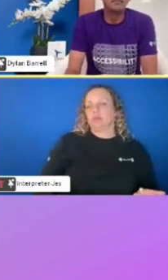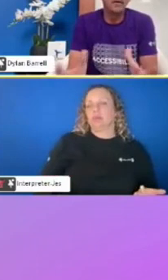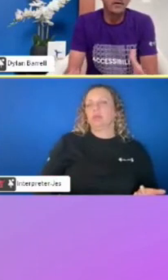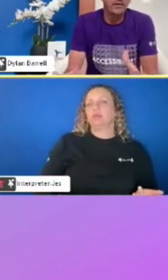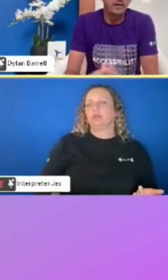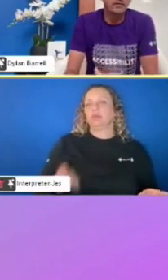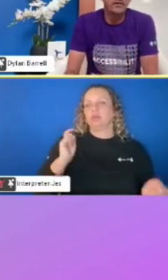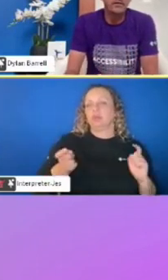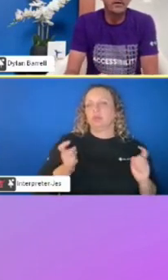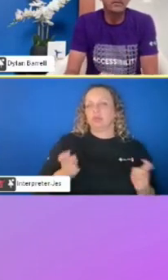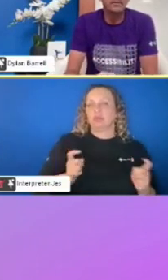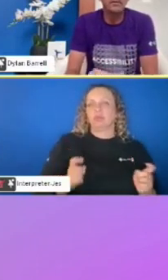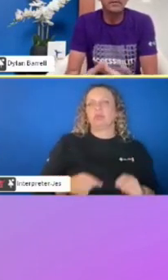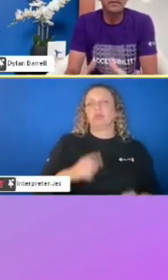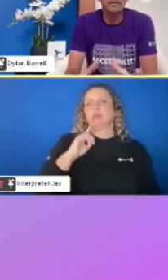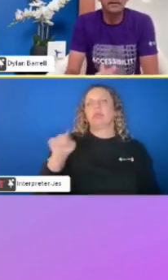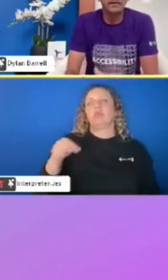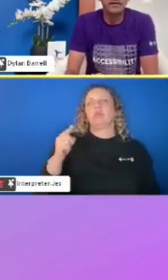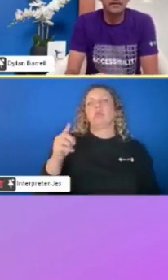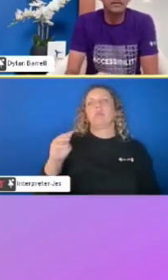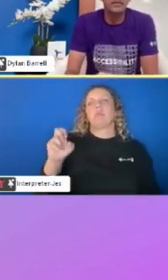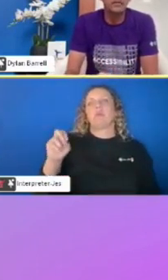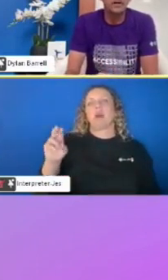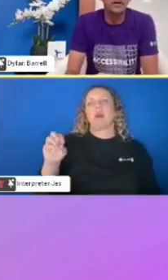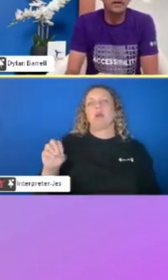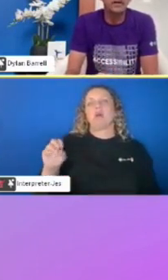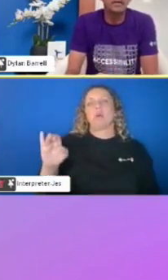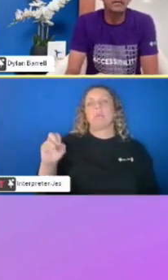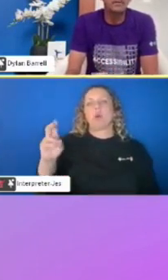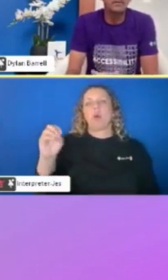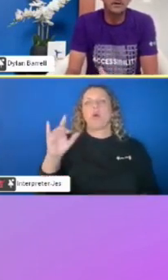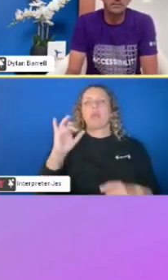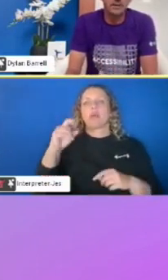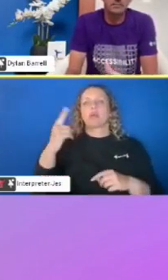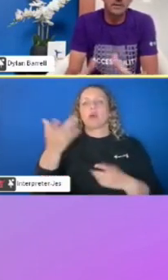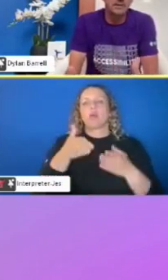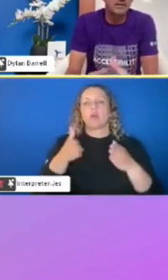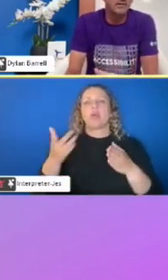mono repo, for example, is an interesting problem that this solves.